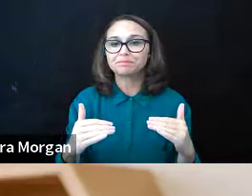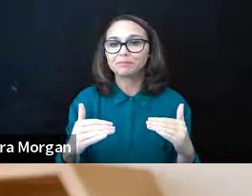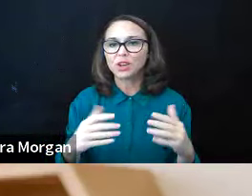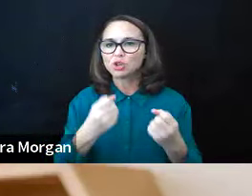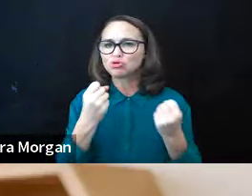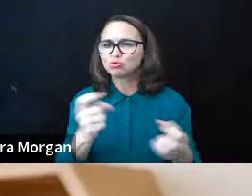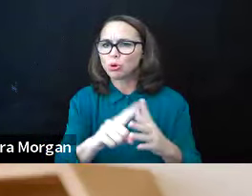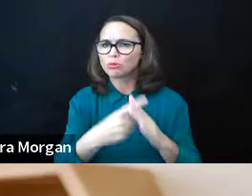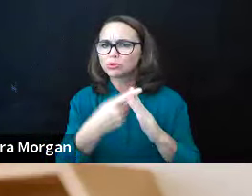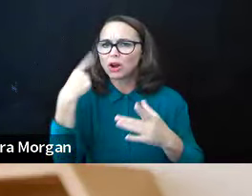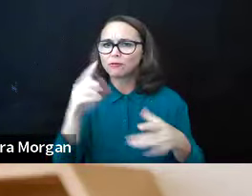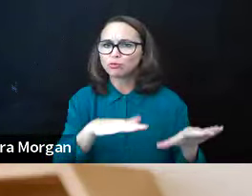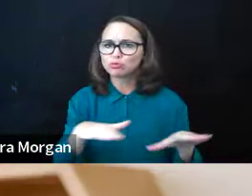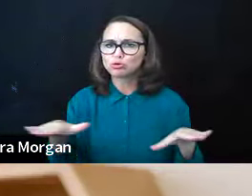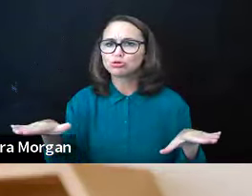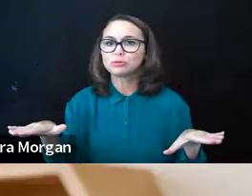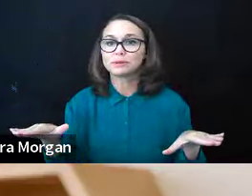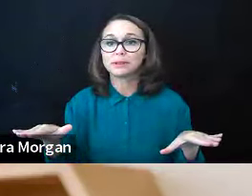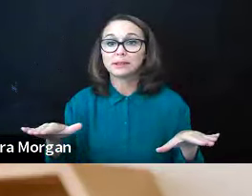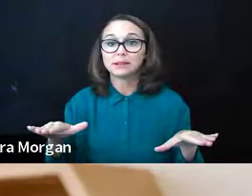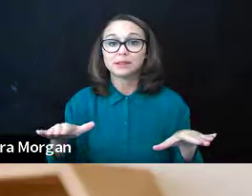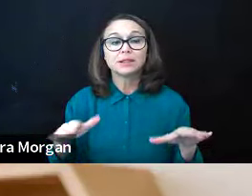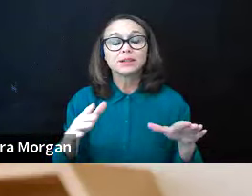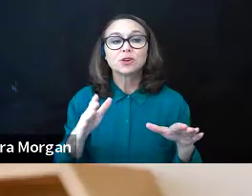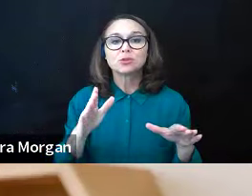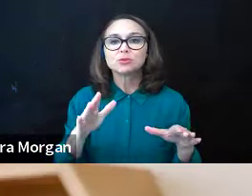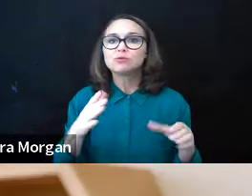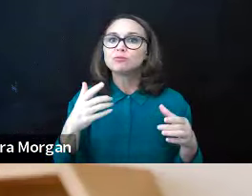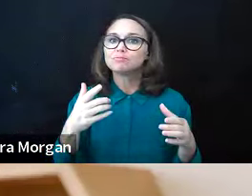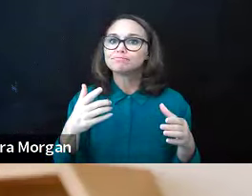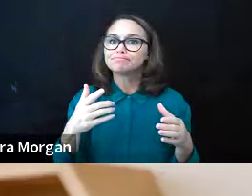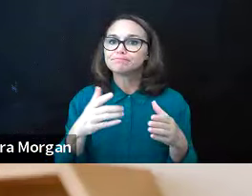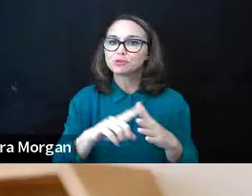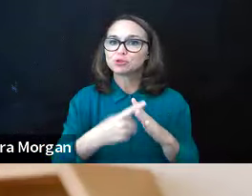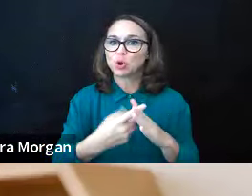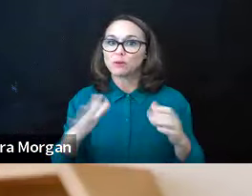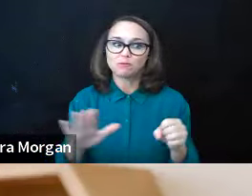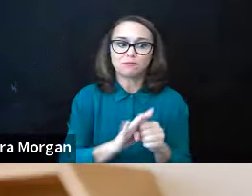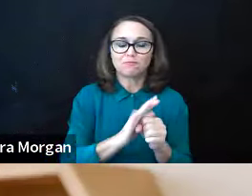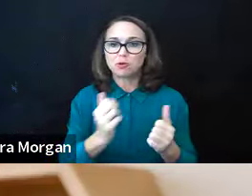paving the way for them to reach their full life potential early childhood visitation programs,